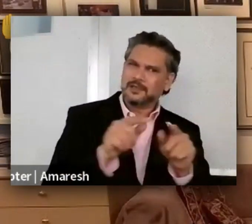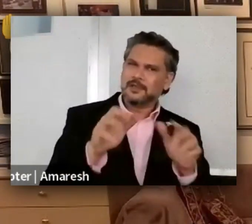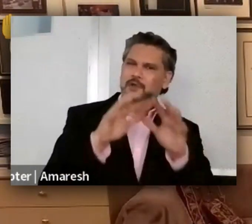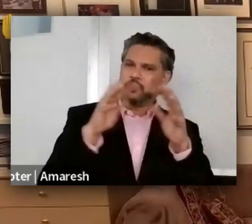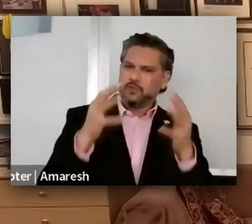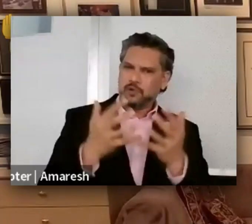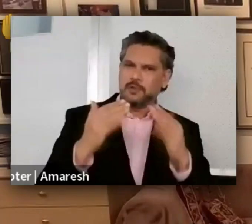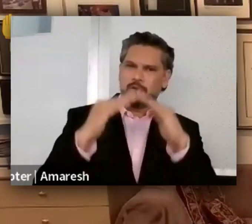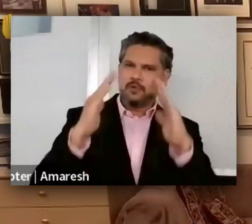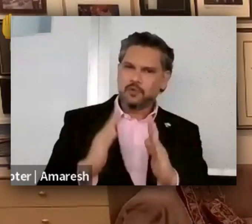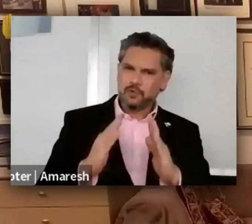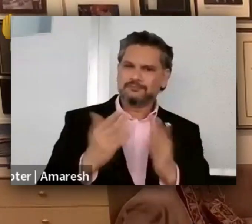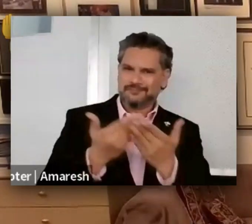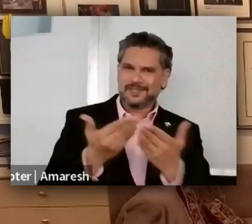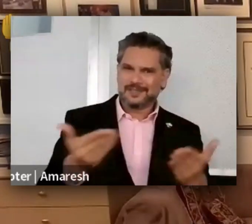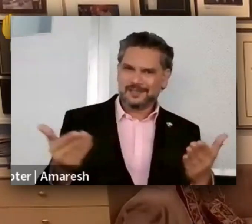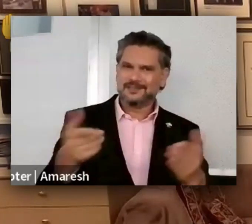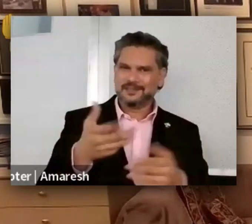There's something called the Google Home Appliance.